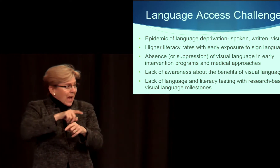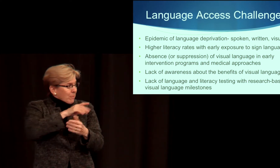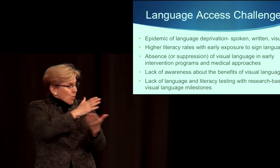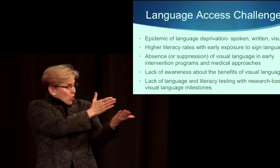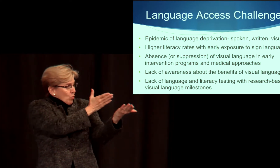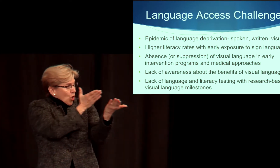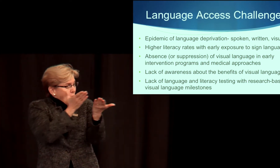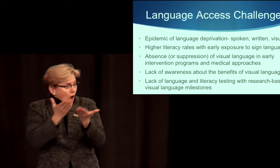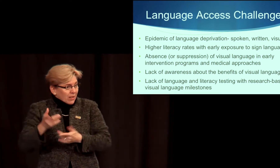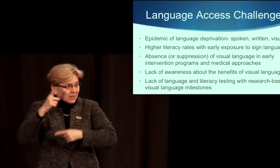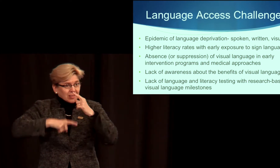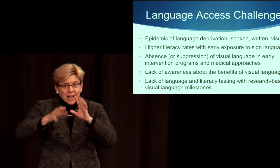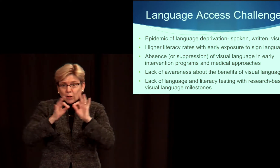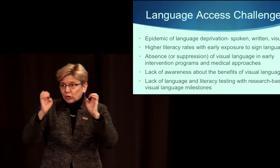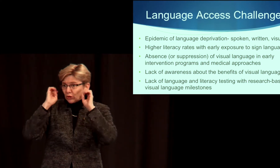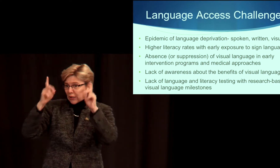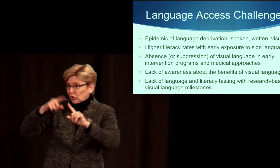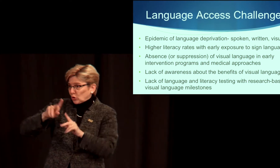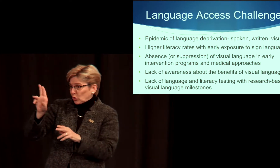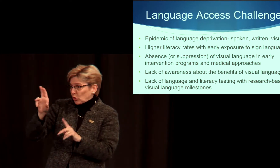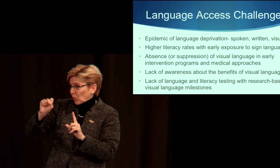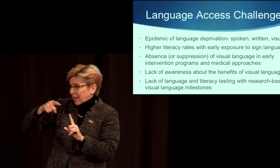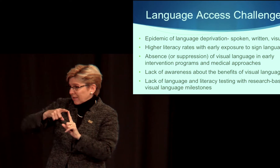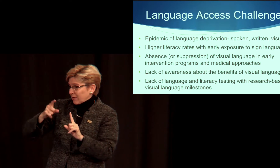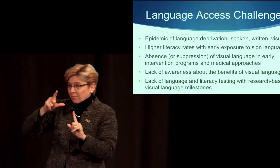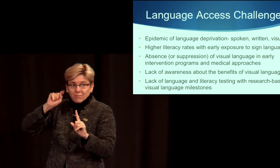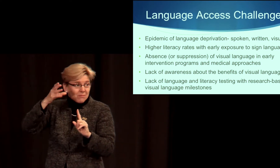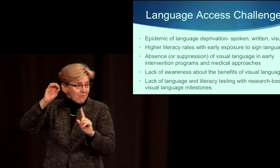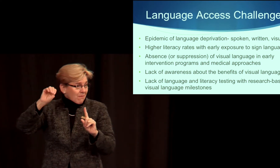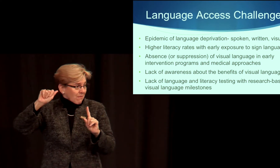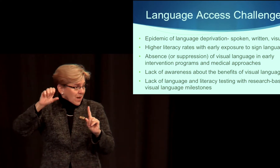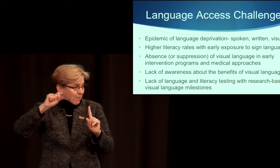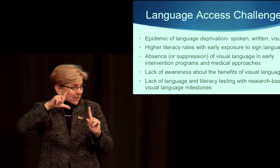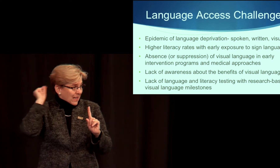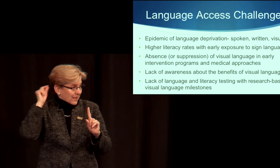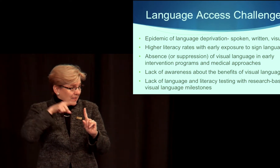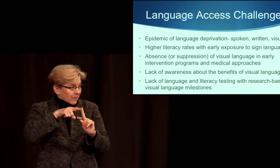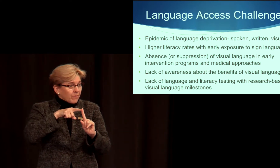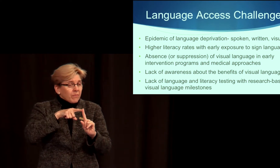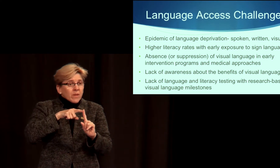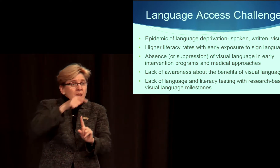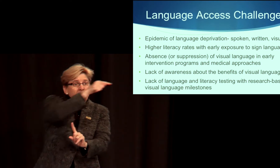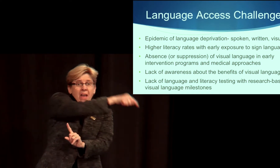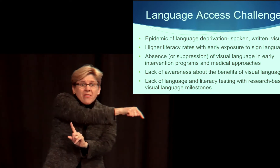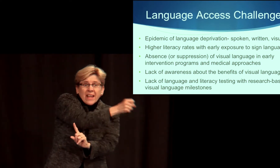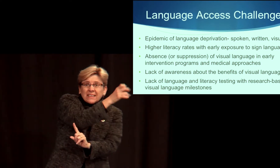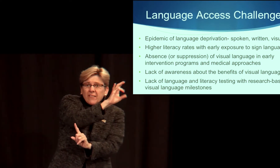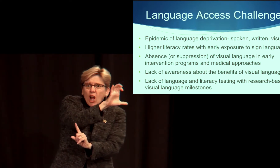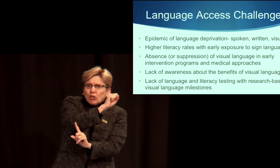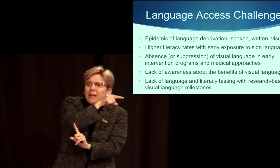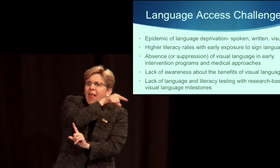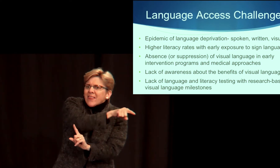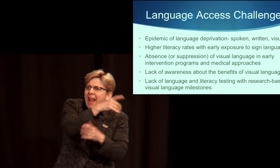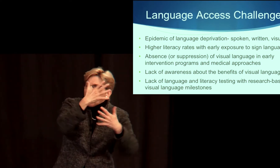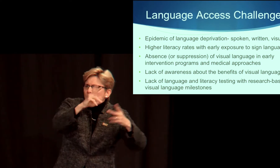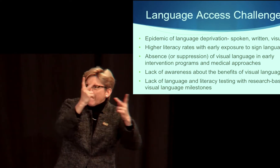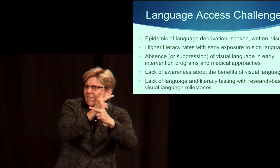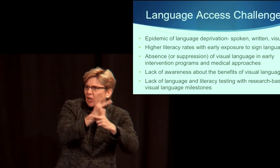over from France, they had already figured it out.